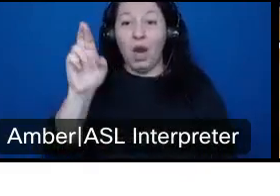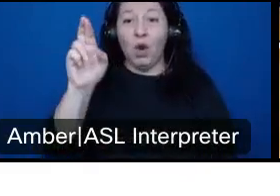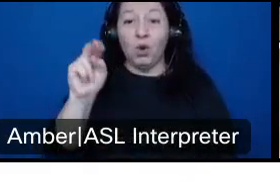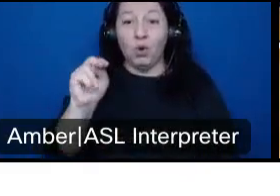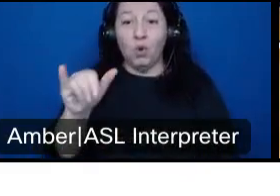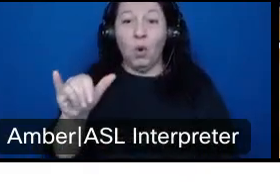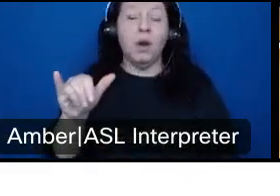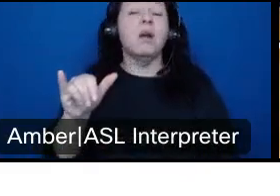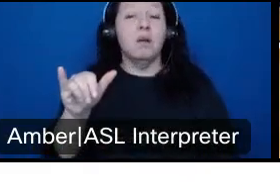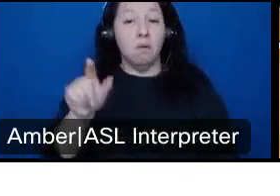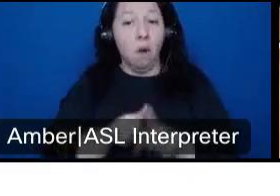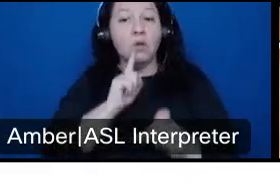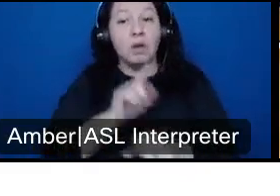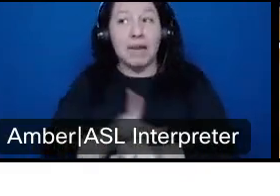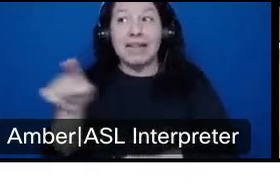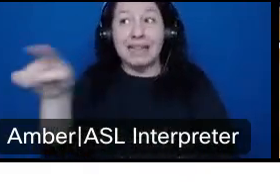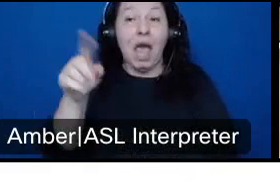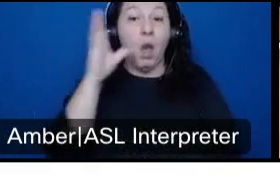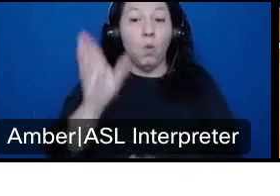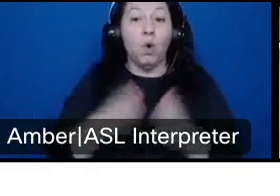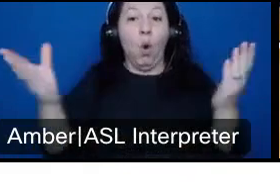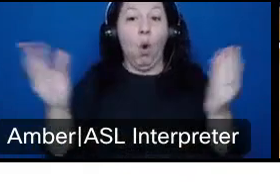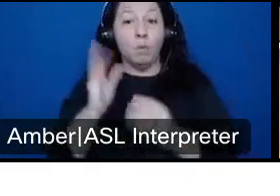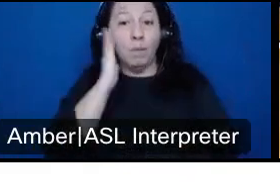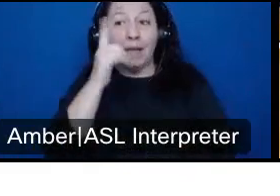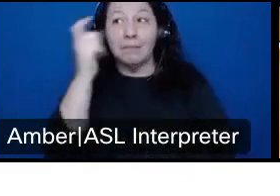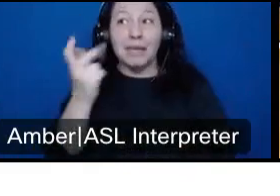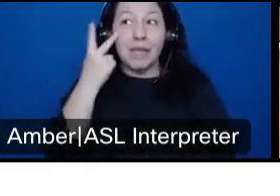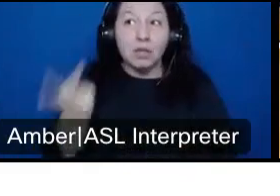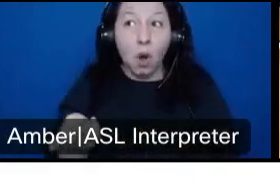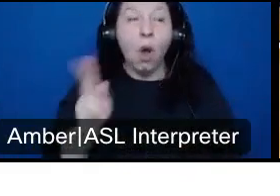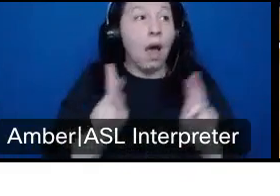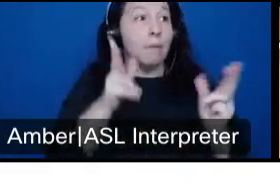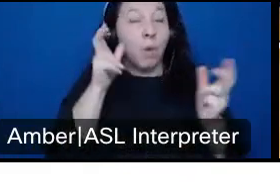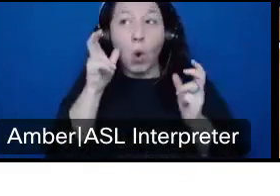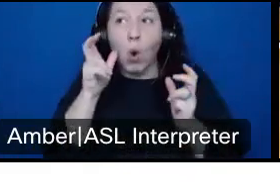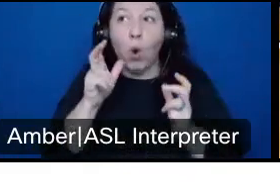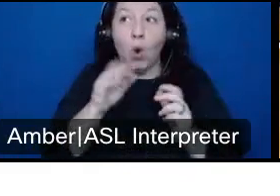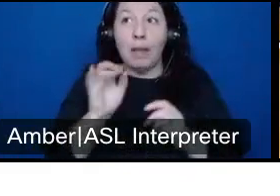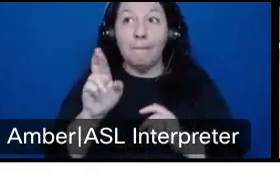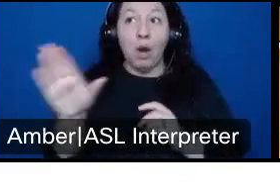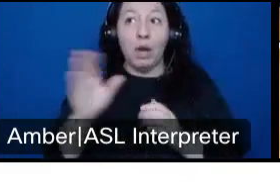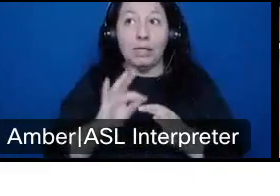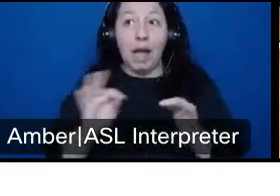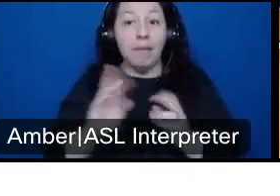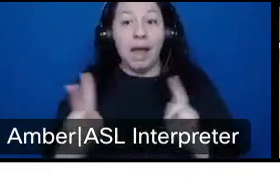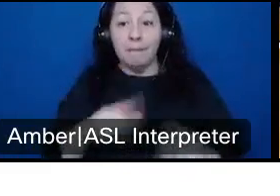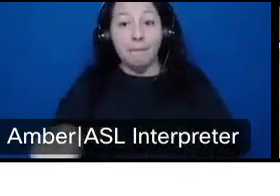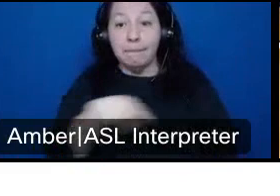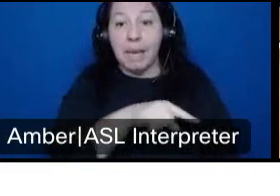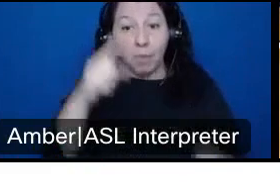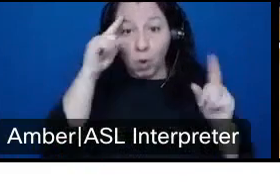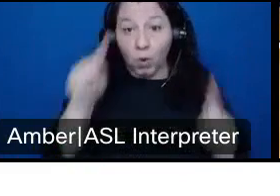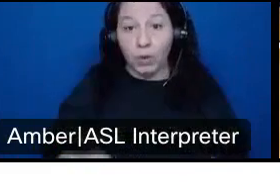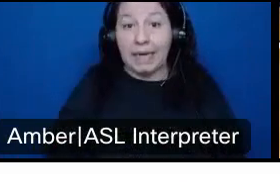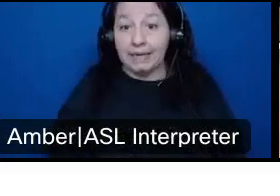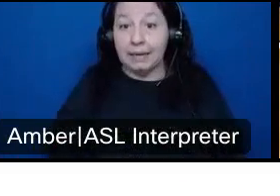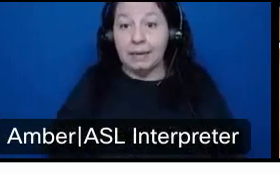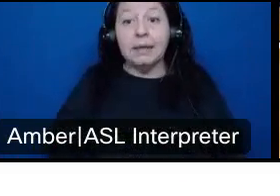Because they saw that people heard what the mayor was saying, and that the people agree, you know, their people need help, um,